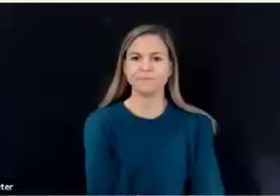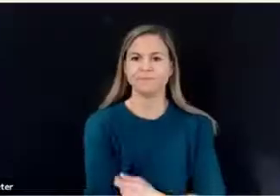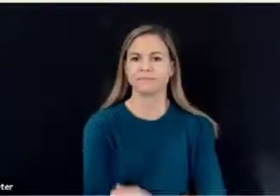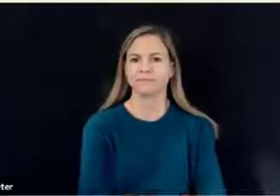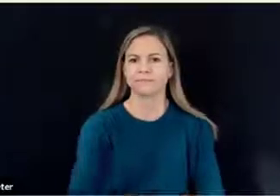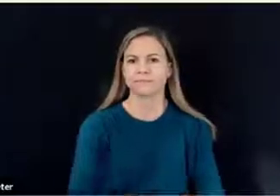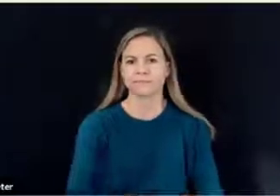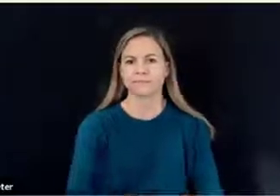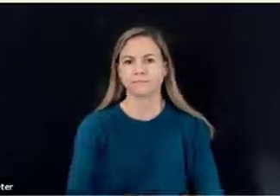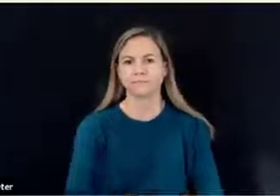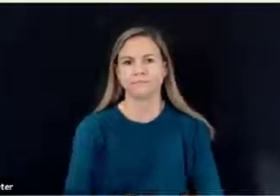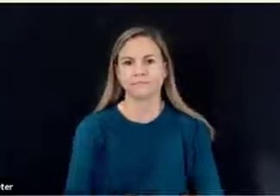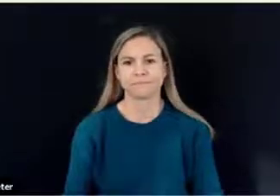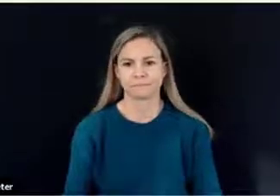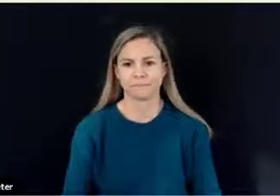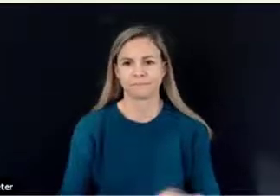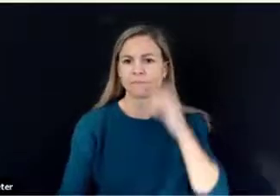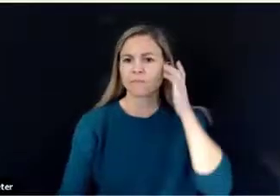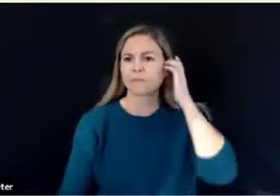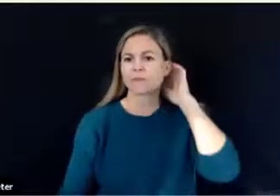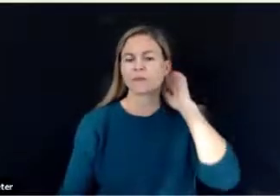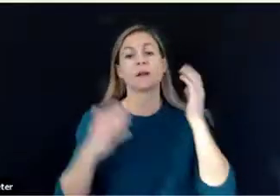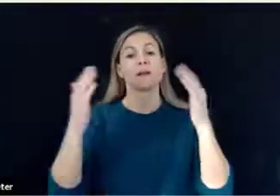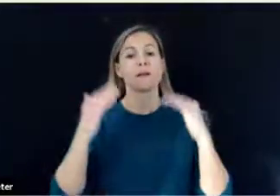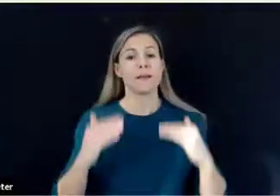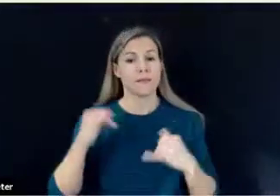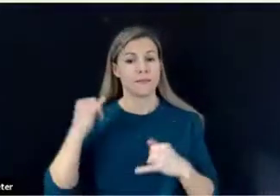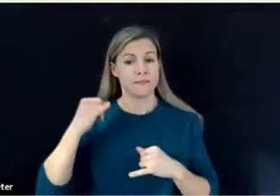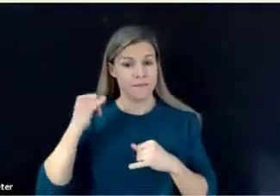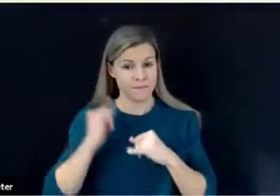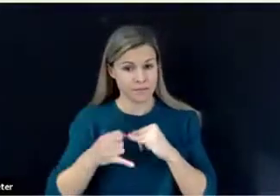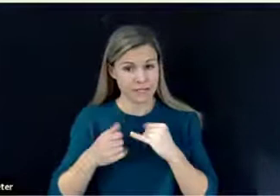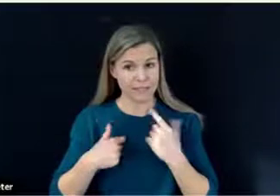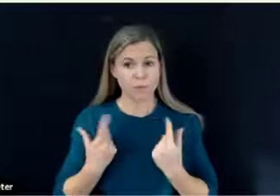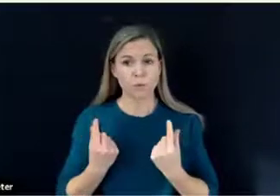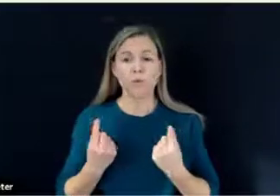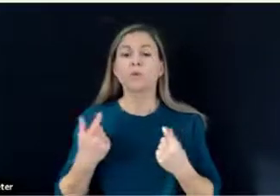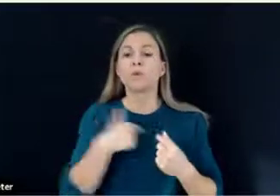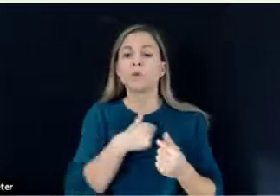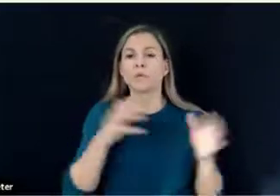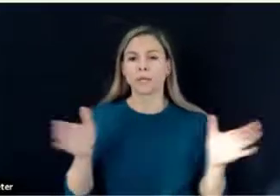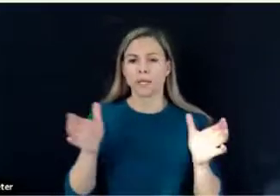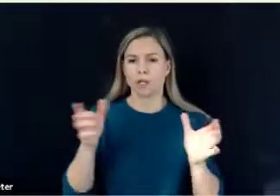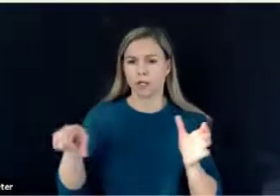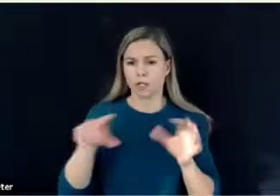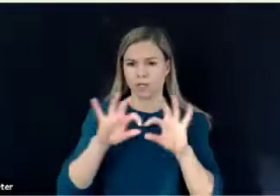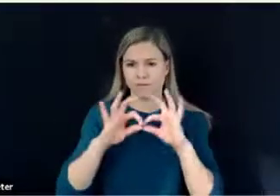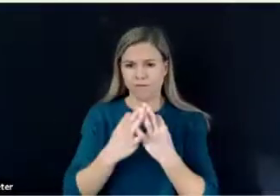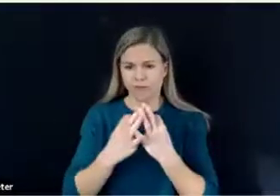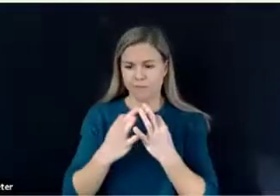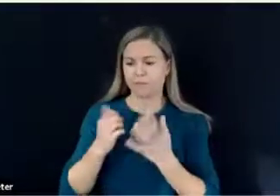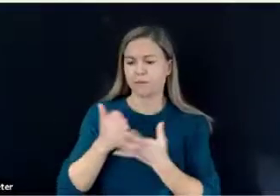And then finally, we also encourage our families to help build the body of knowledge